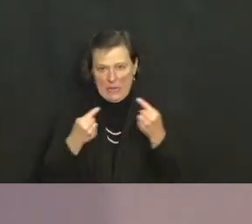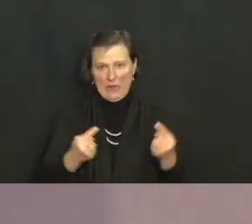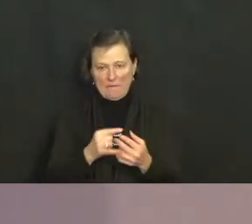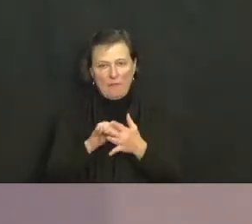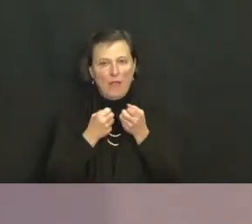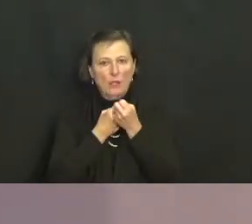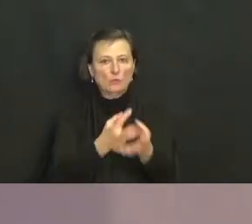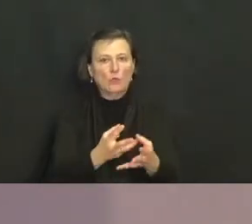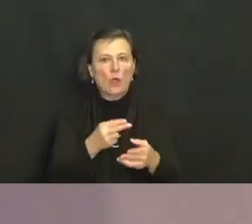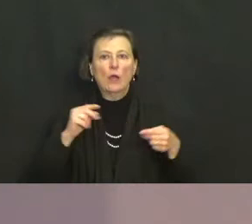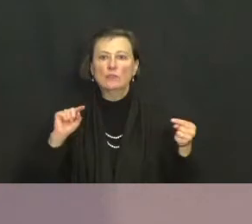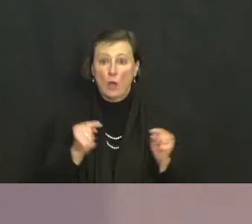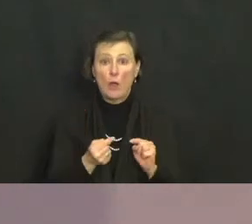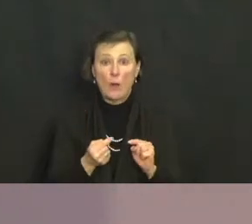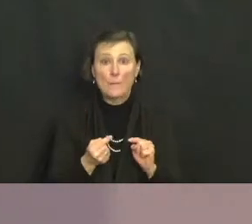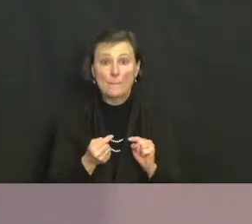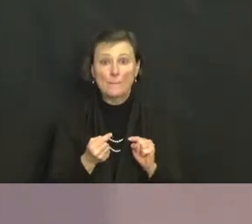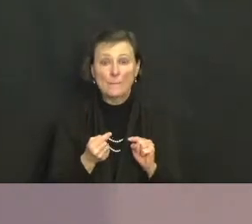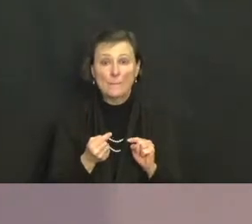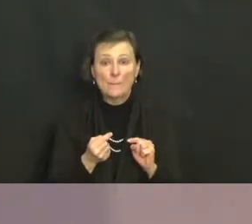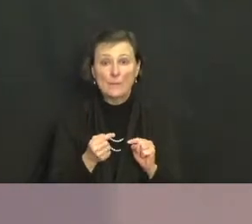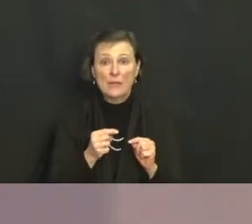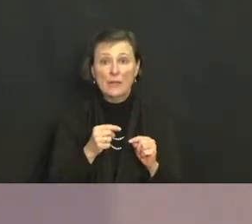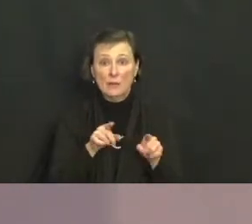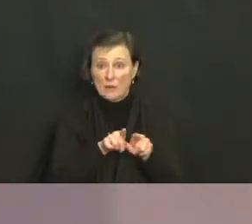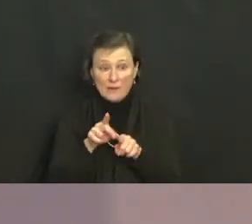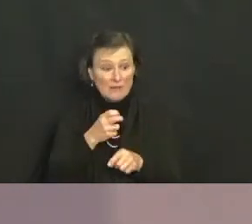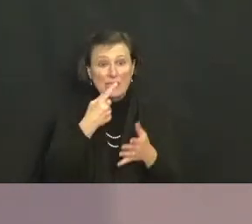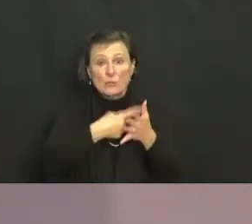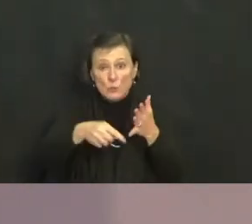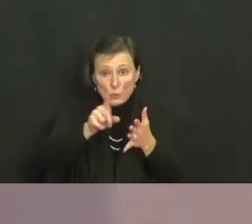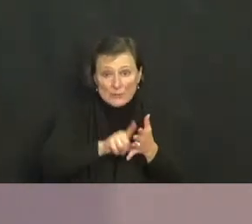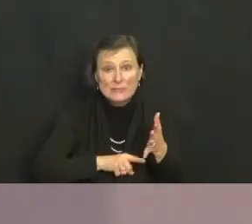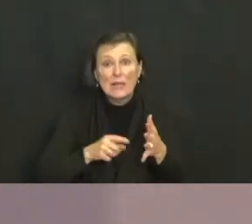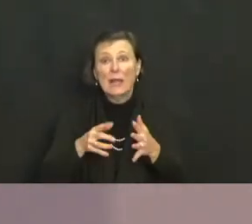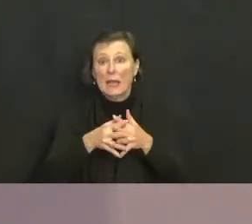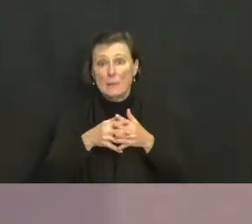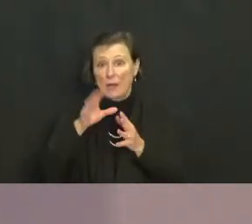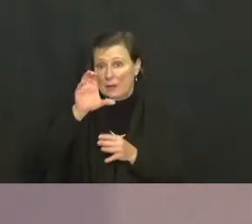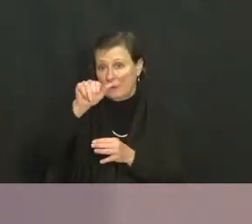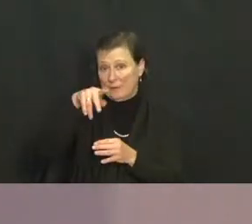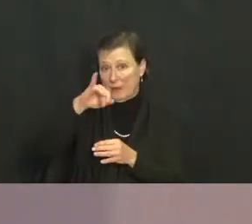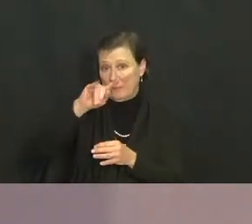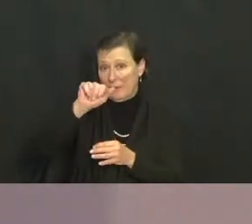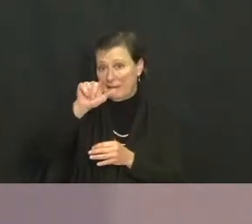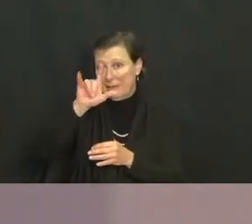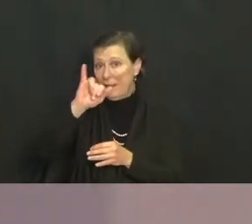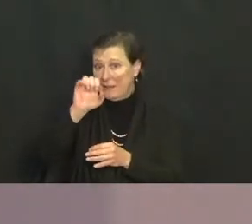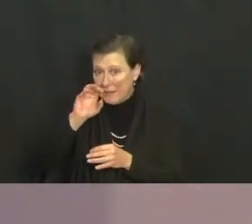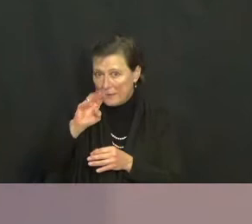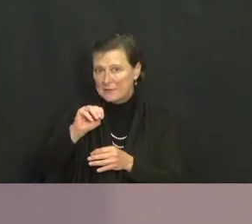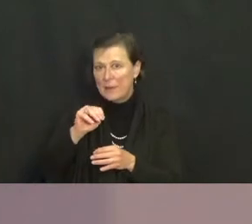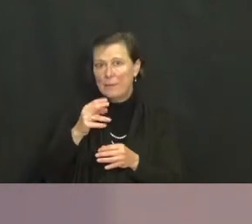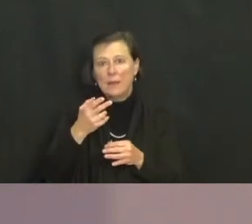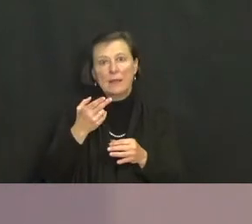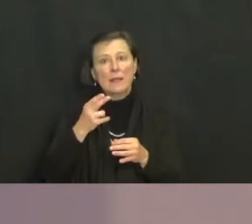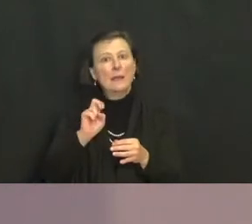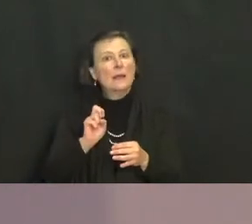And, even as he criticized American capitalism, he also deplored the crippling totalitarianism